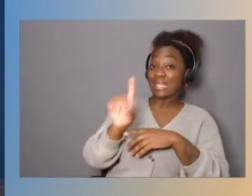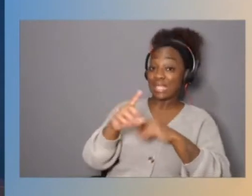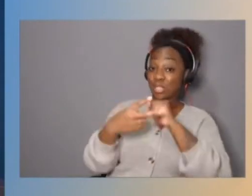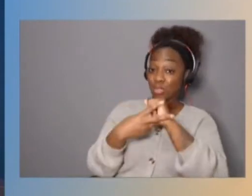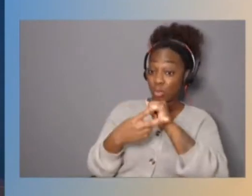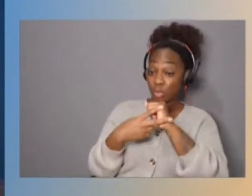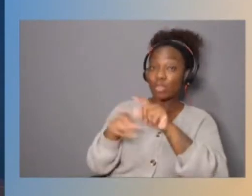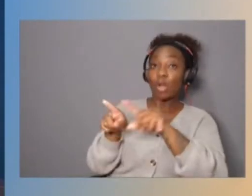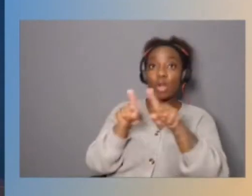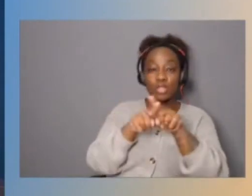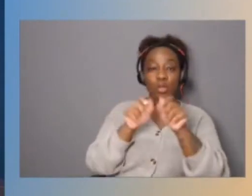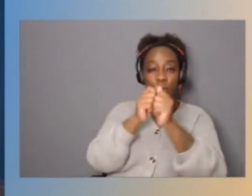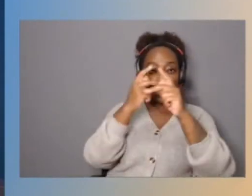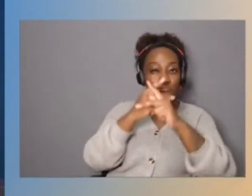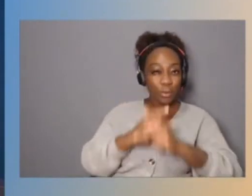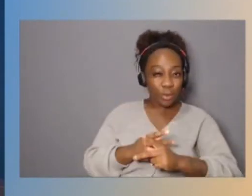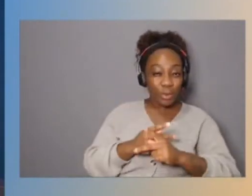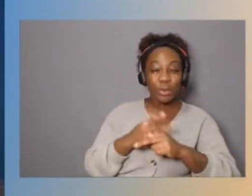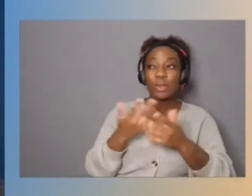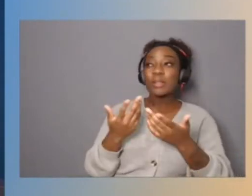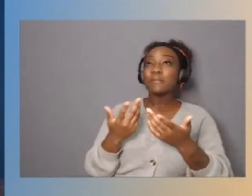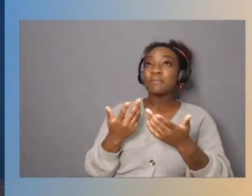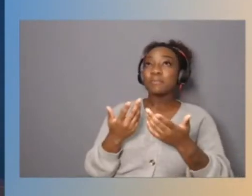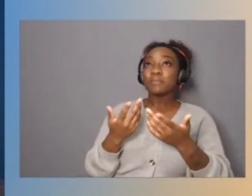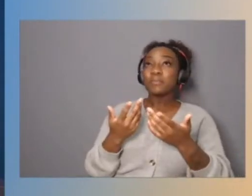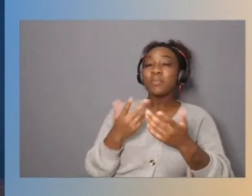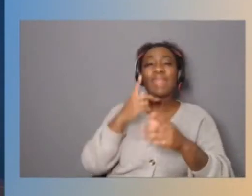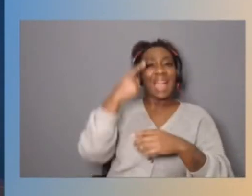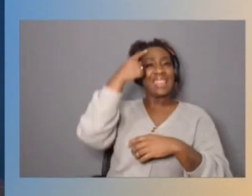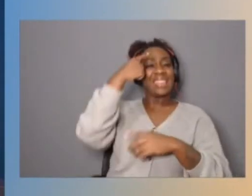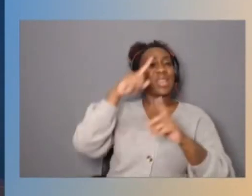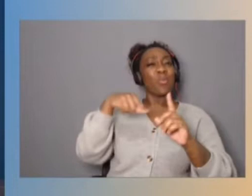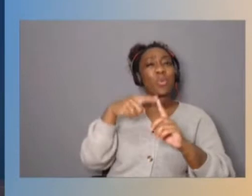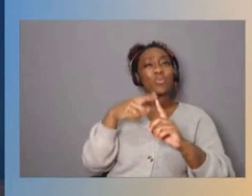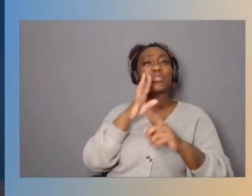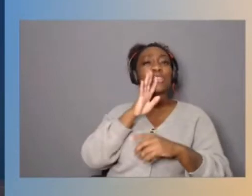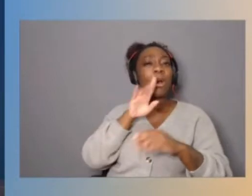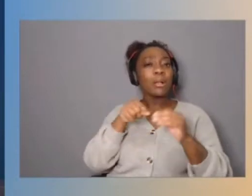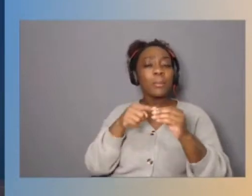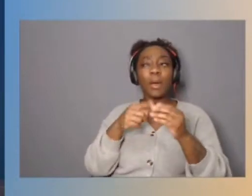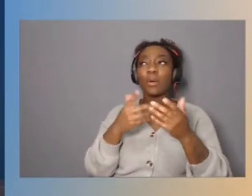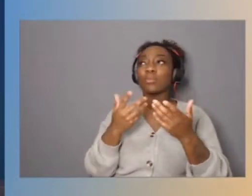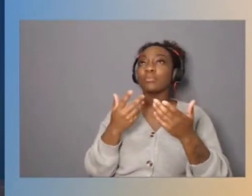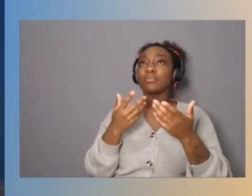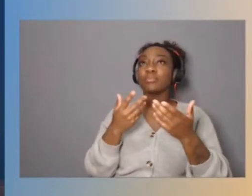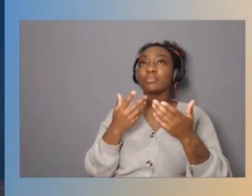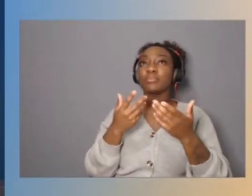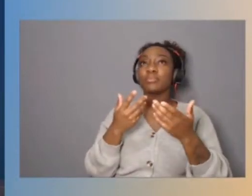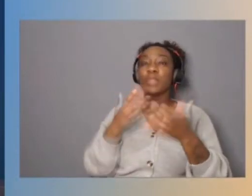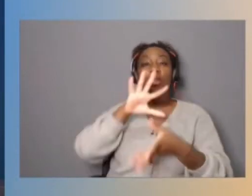And customers I think when we've talked multiple times about the total number of instances that are out there,